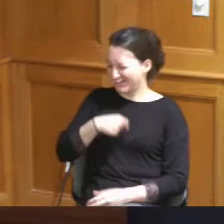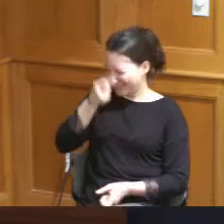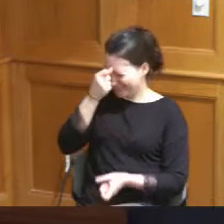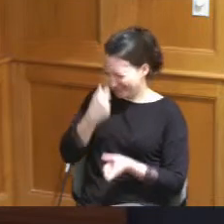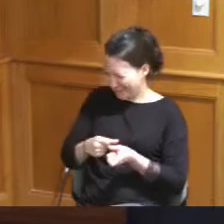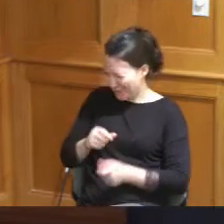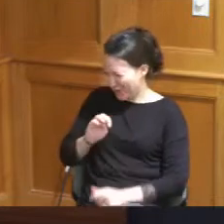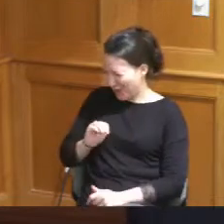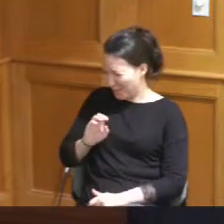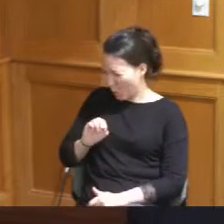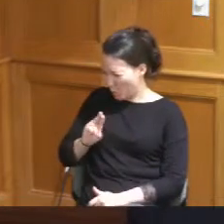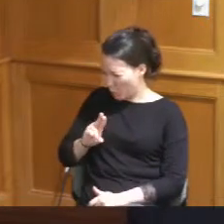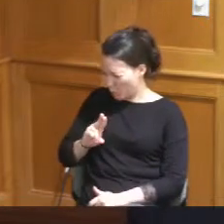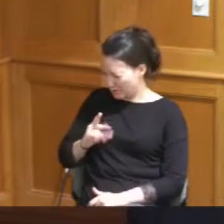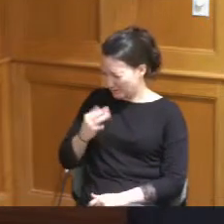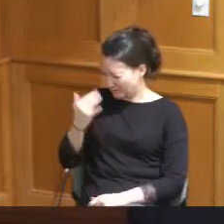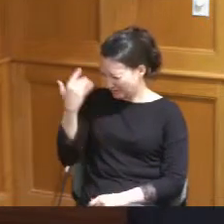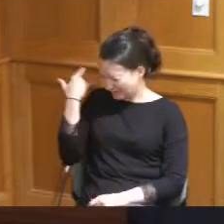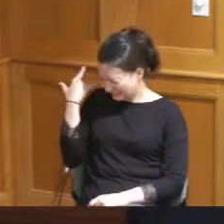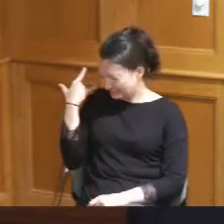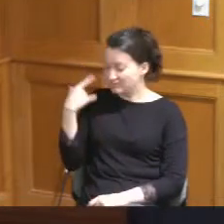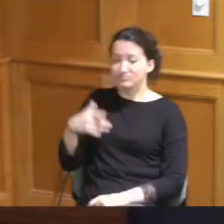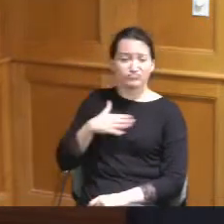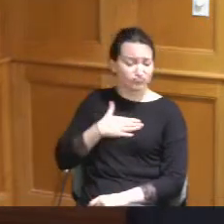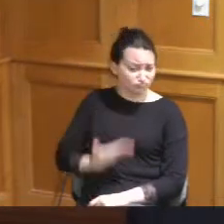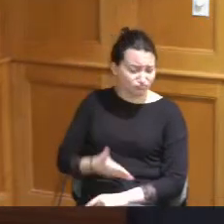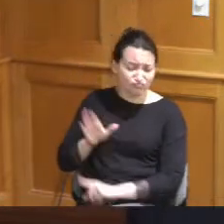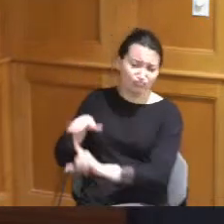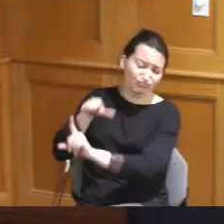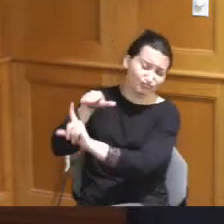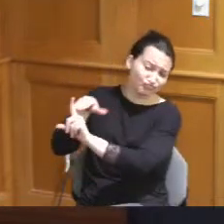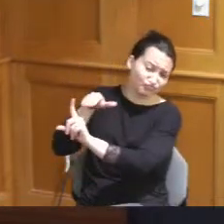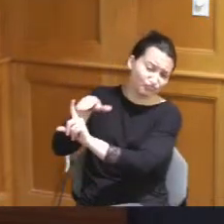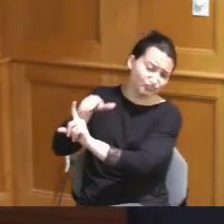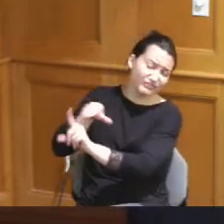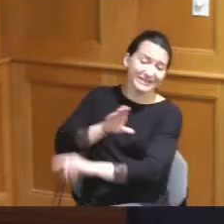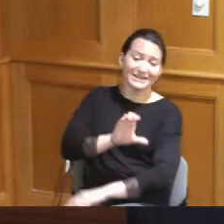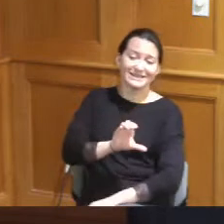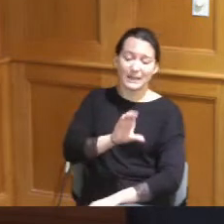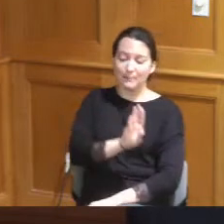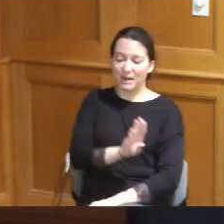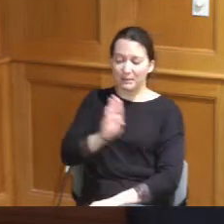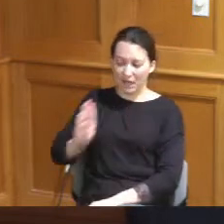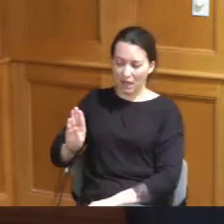from from from the past I'm happy to follow up on and happy to up with the CVB I think there's two